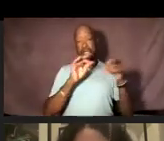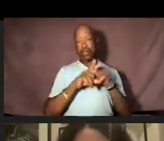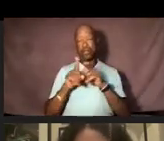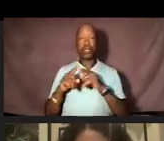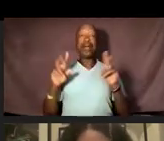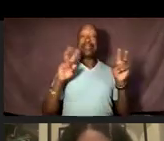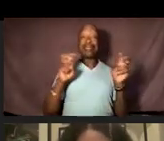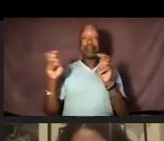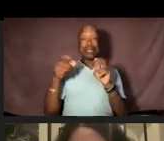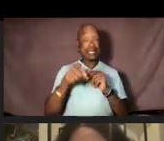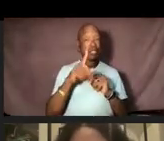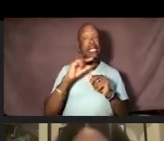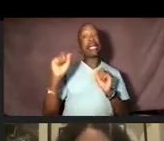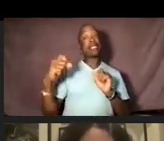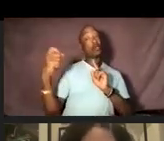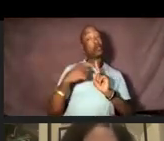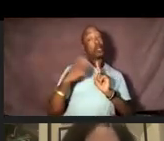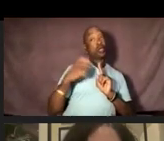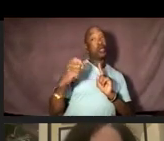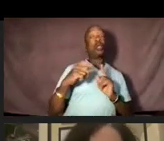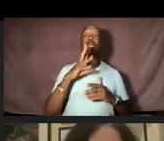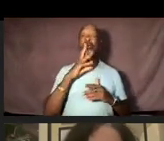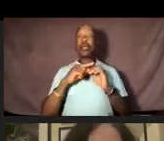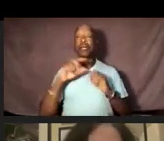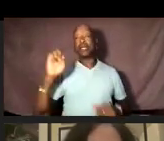that are triggering we're going to be talking about Eugenics we're going to be talking about